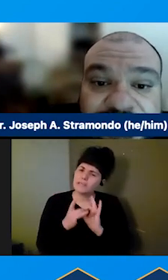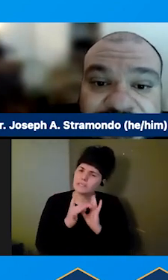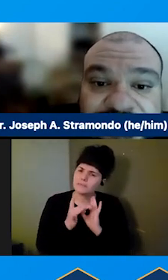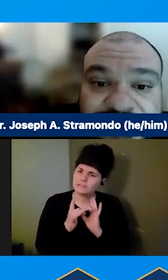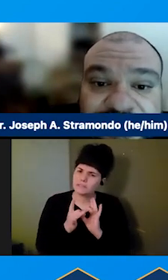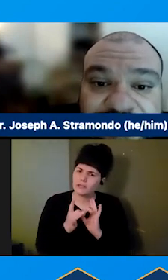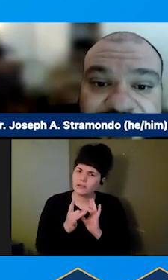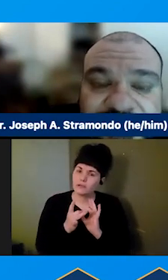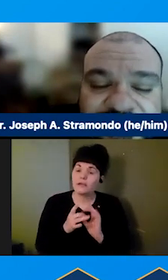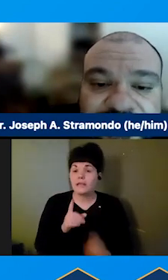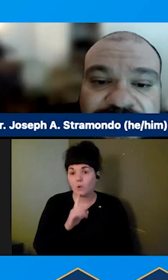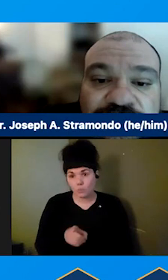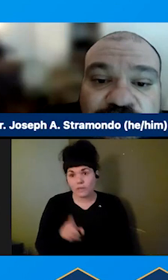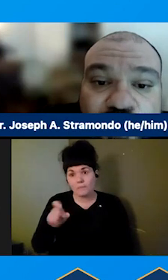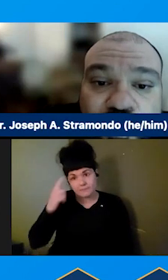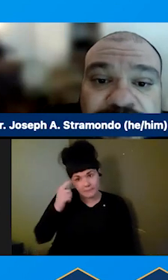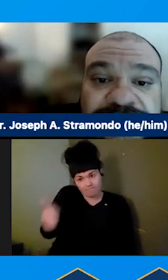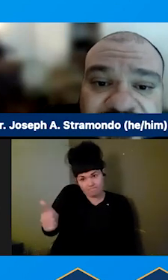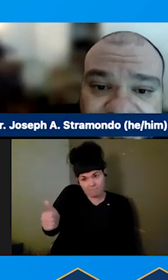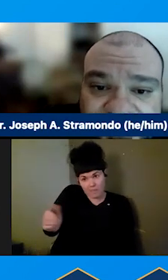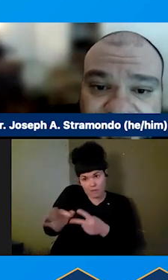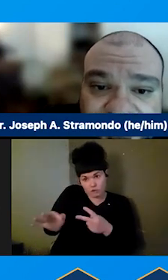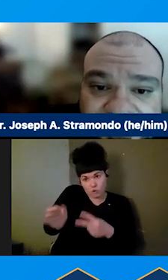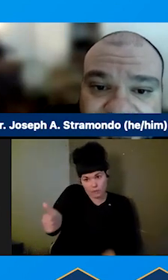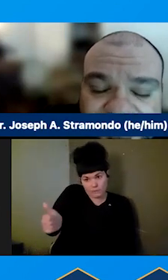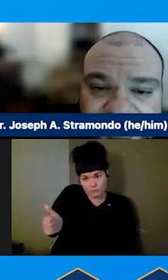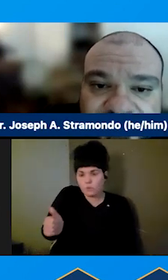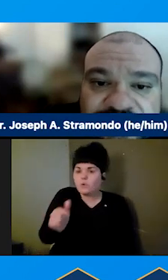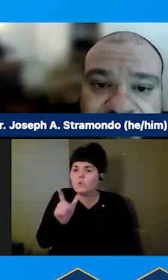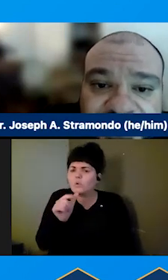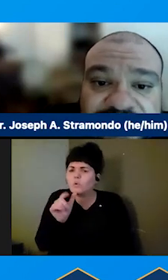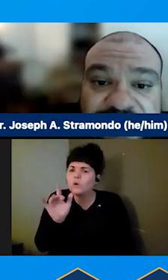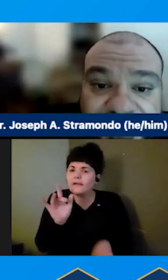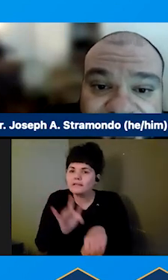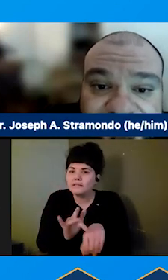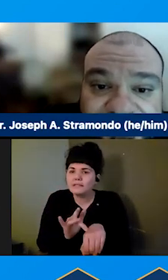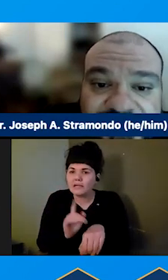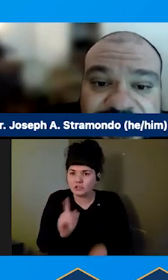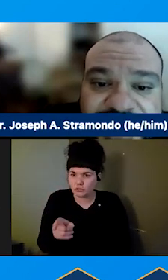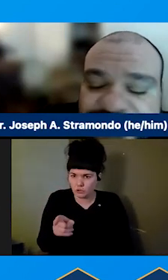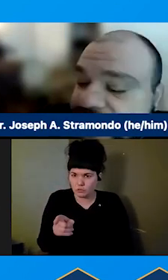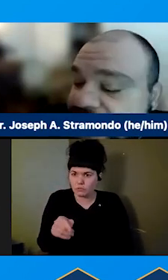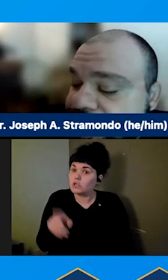macy that needs -- intimacy needs to be a choice. Who